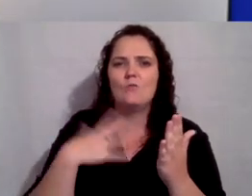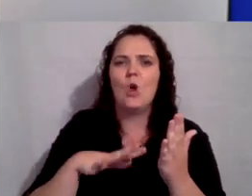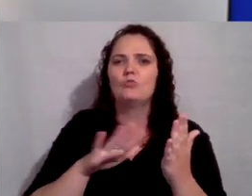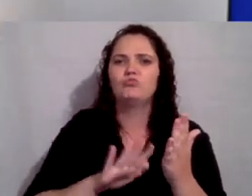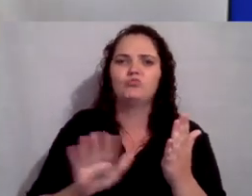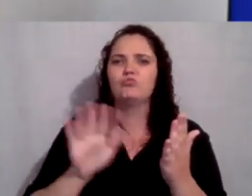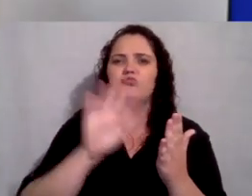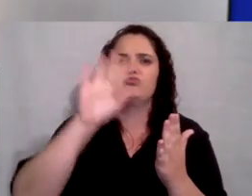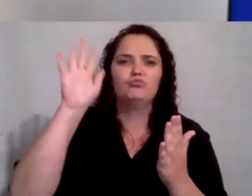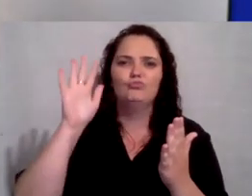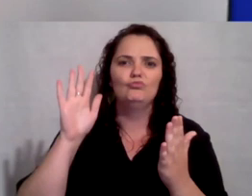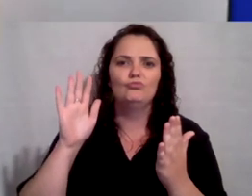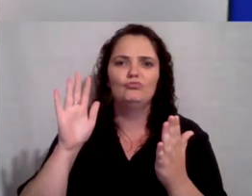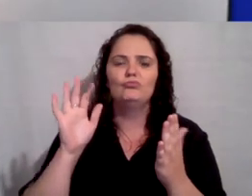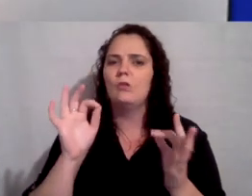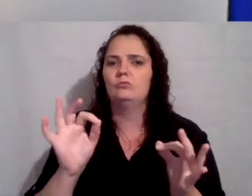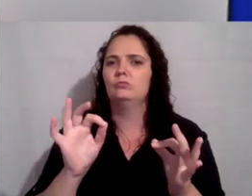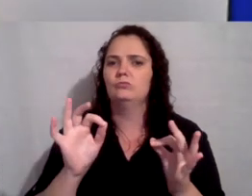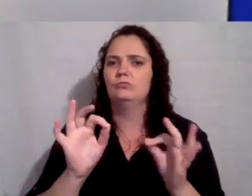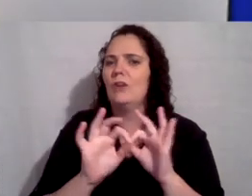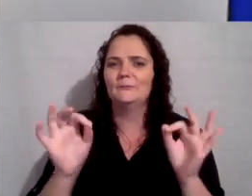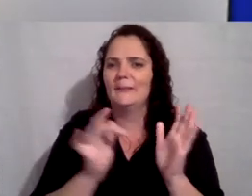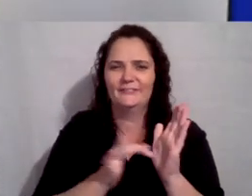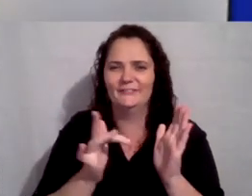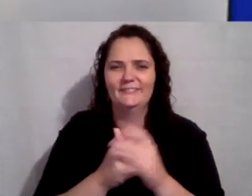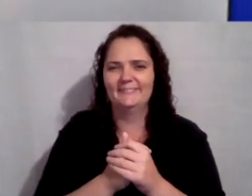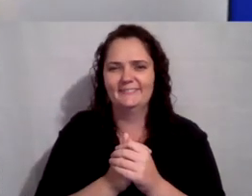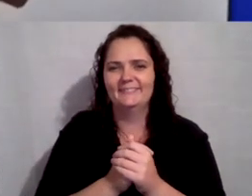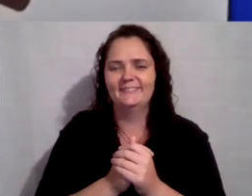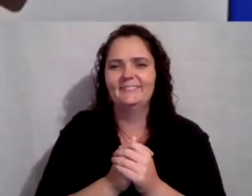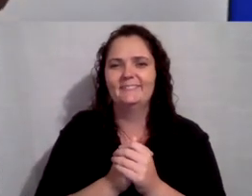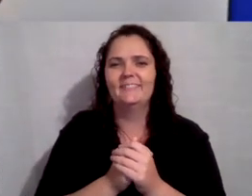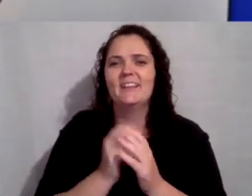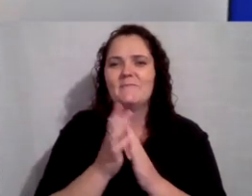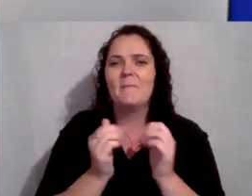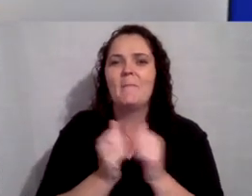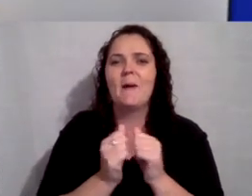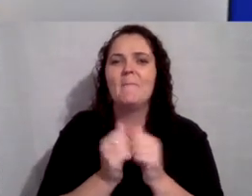you're going to think I want to get in there and just smooth it all out. Don't do that alright because you'll grind that down into the fibres of the